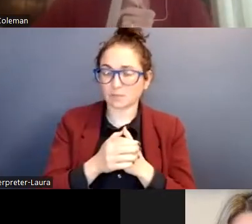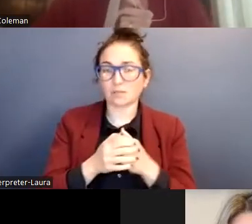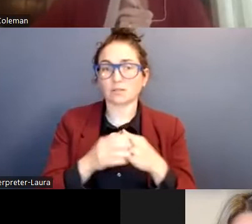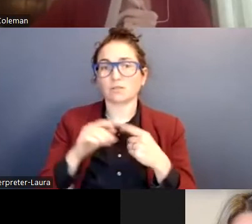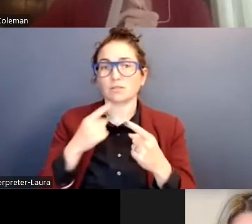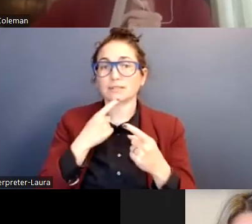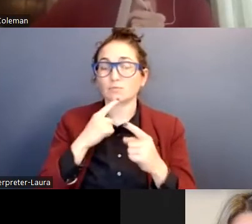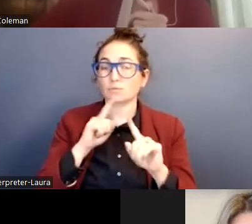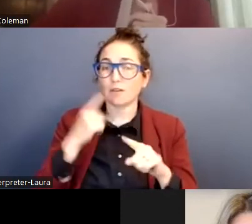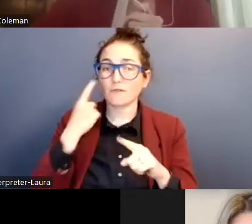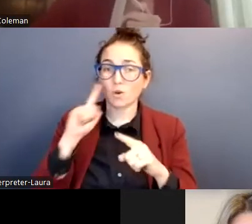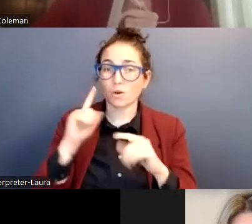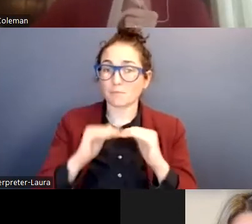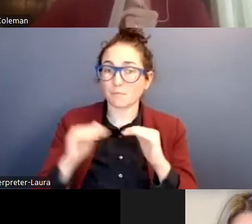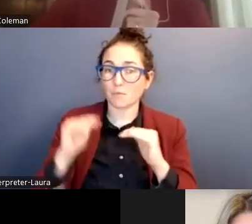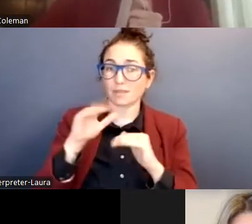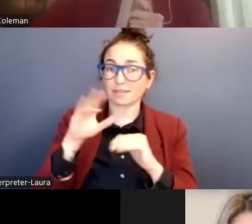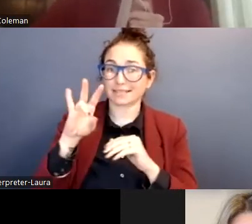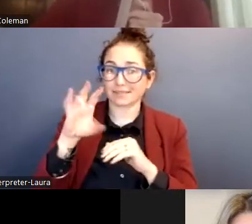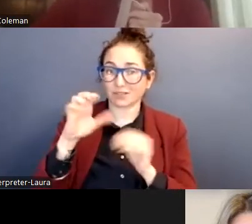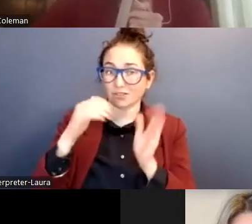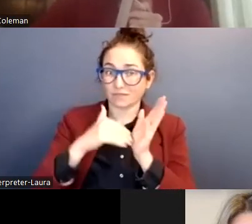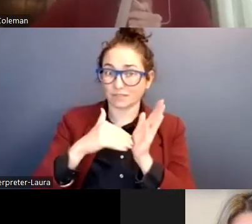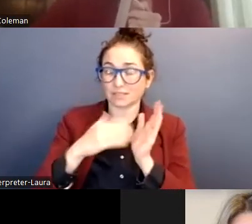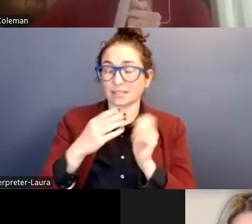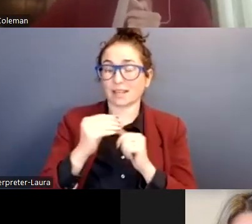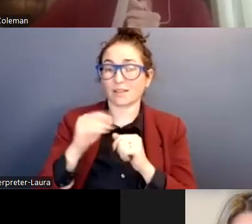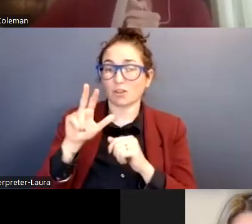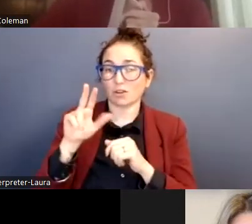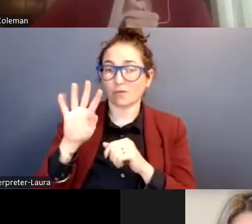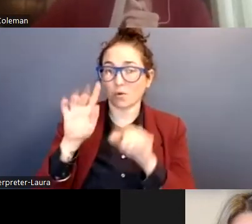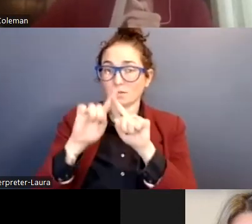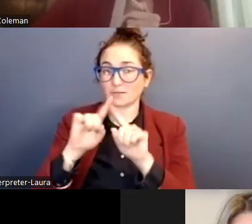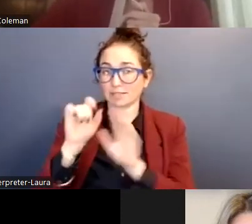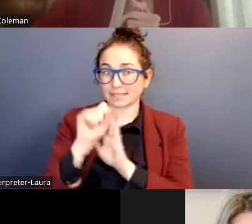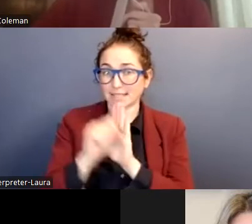for more than 700 physicians at 34 mistakes, saw that over 50%